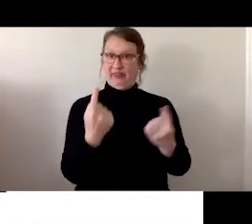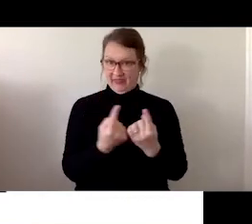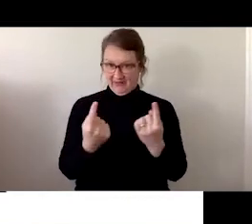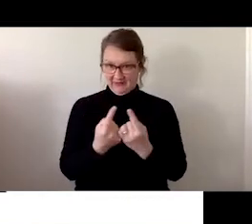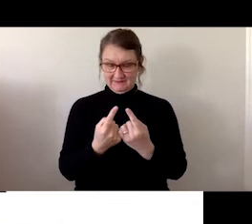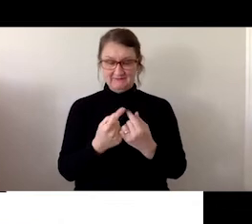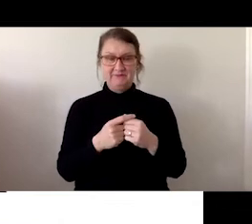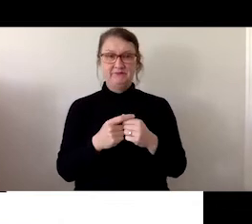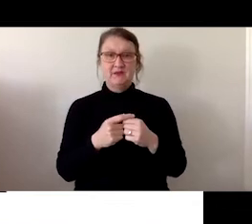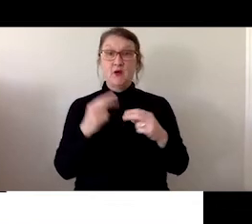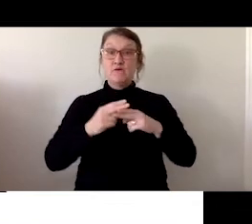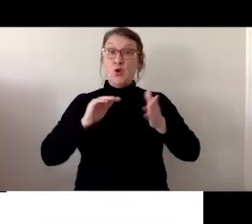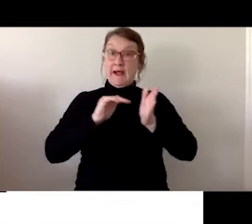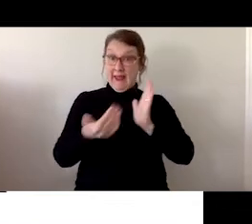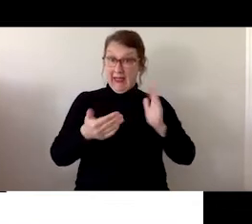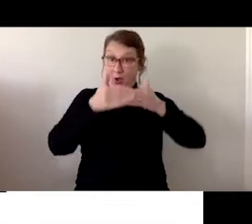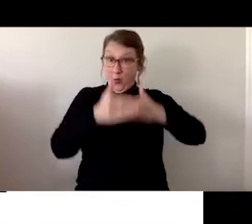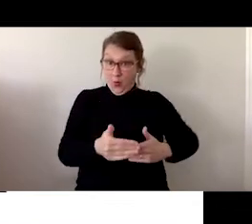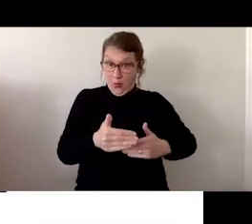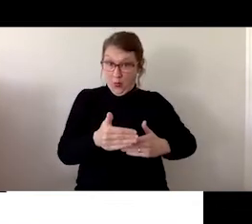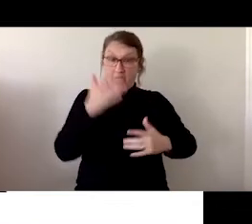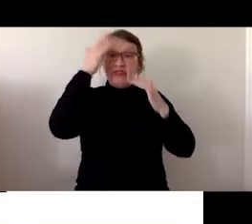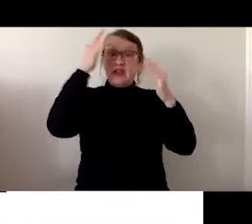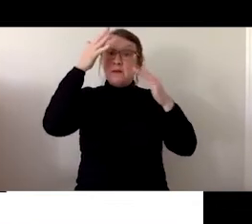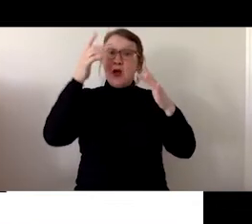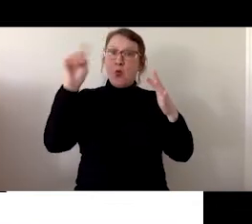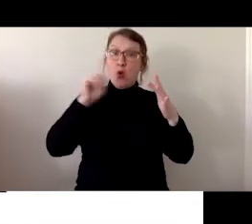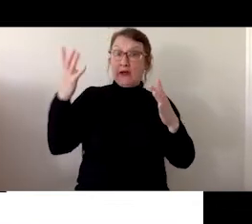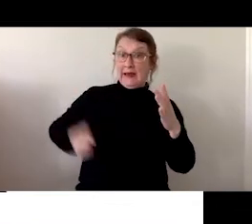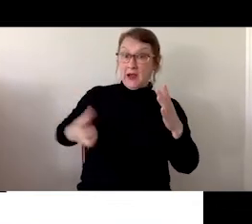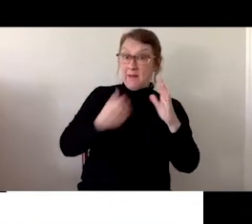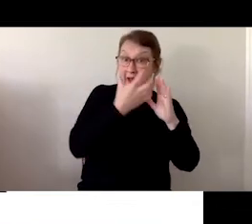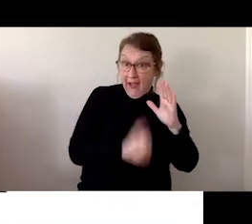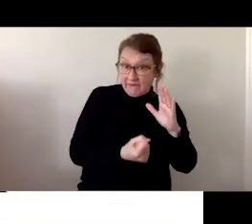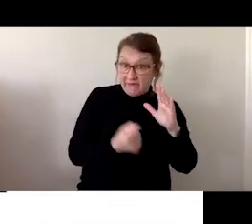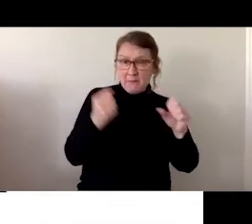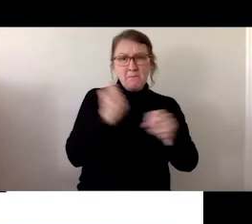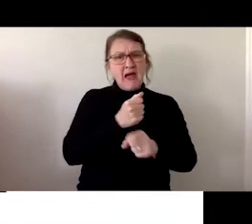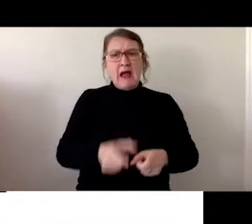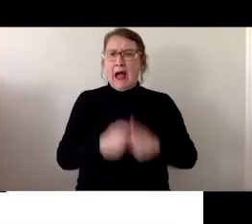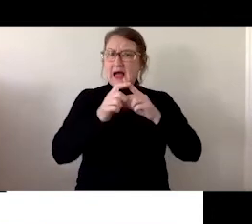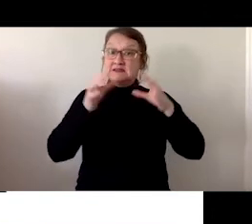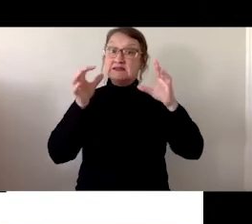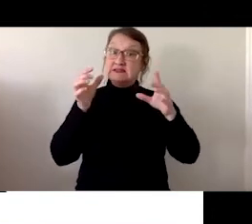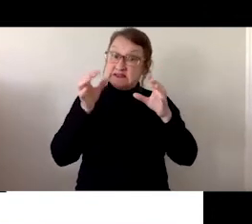In the now phase - protect your existing income, make any hard calls that you need to make, and make them larger rather